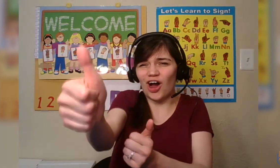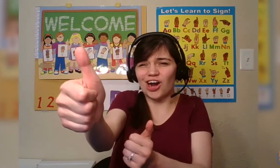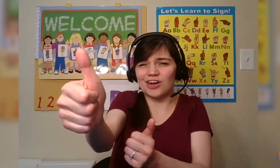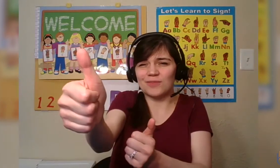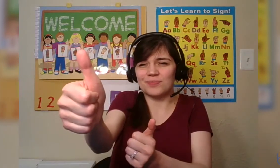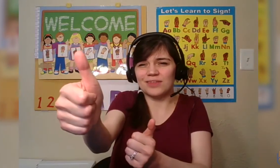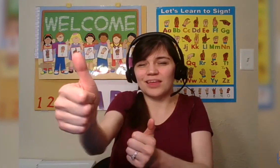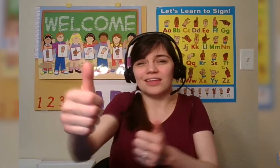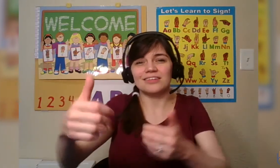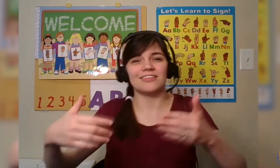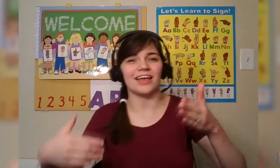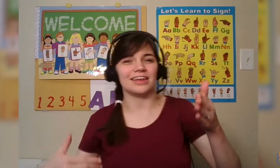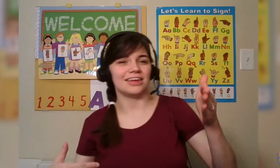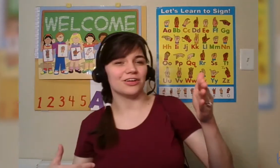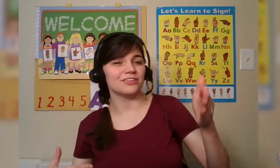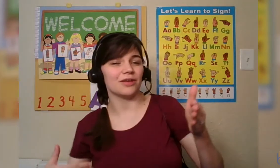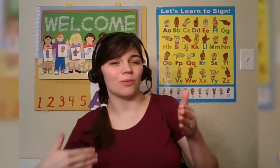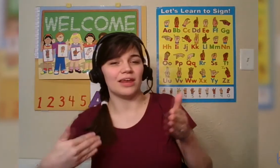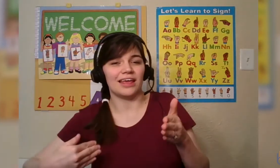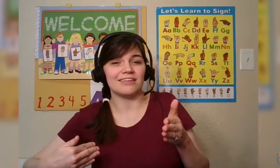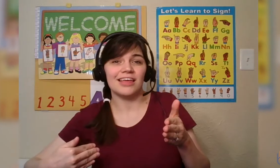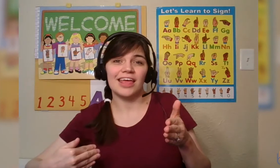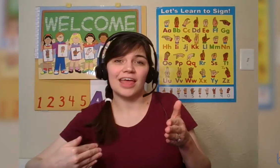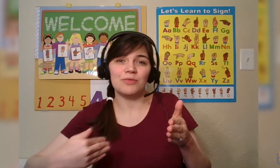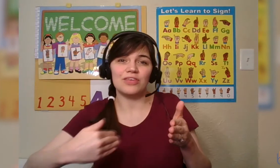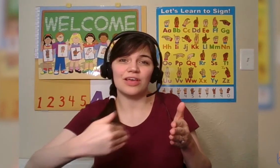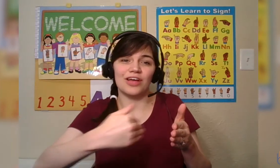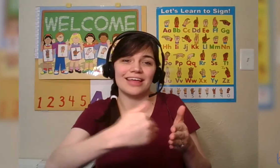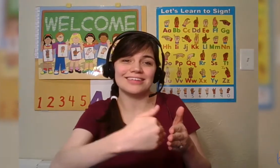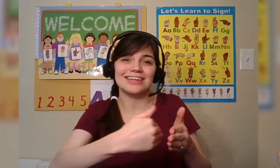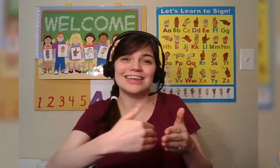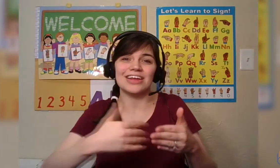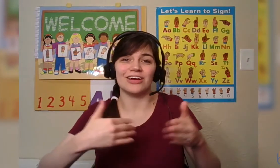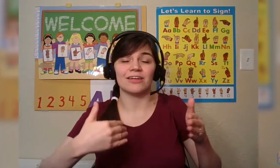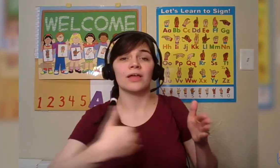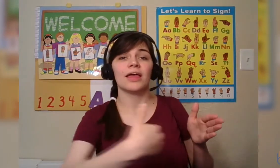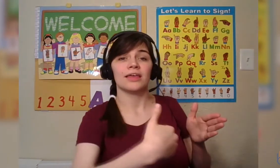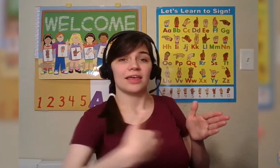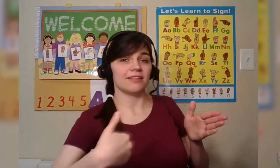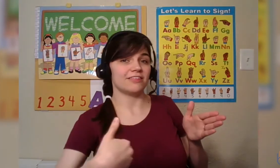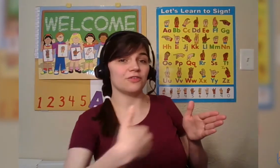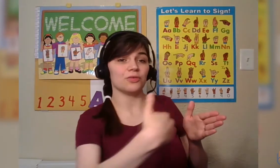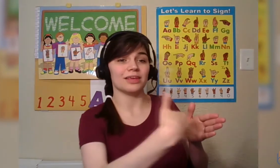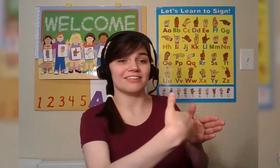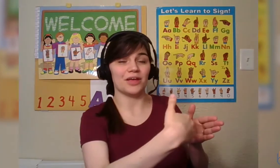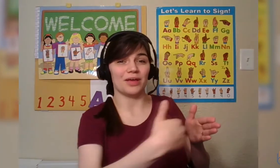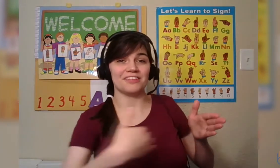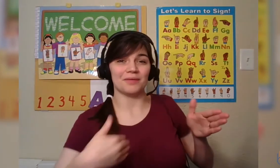To sign, "near," take one hand and move the other hand near. Instead of doing it sideways - I'm